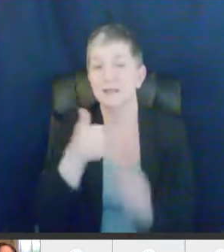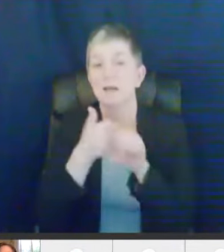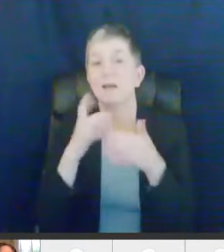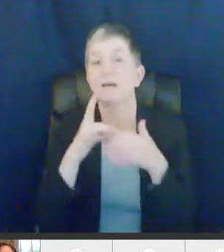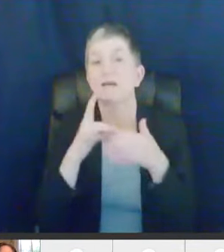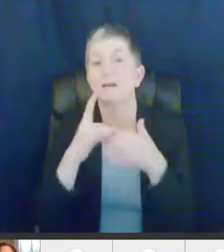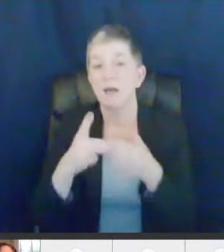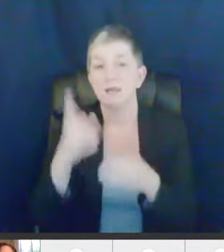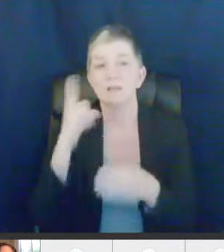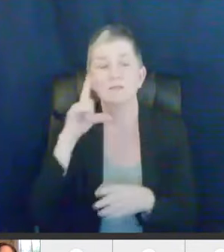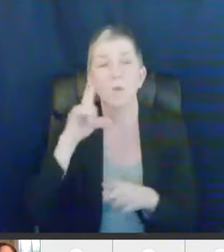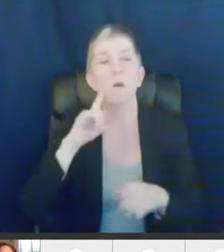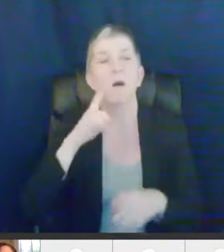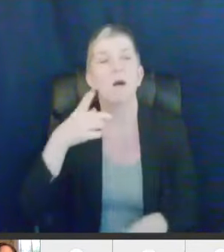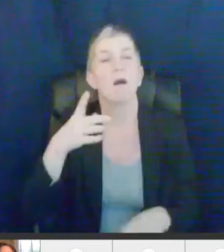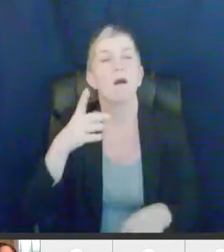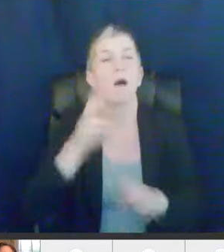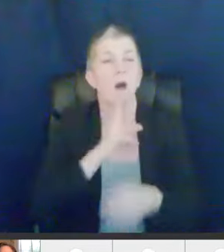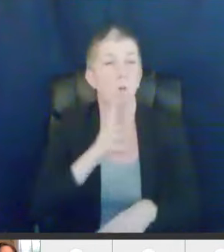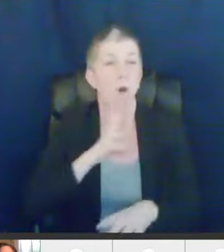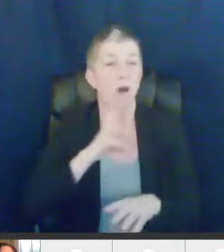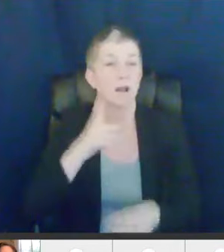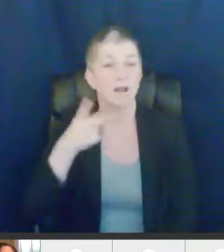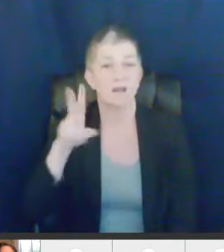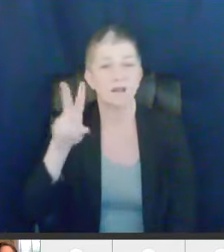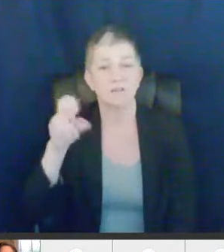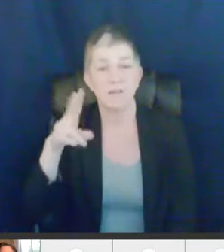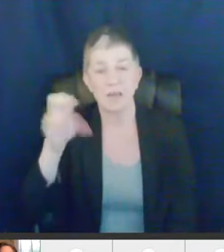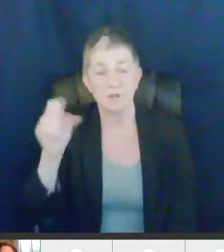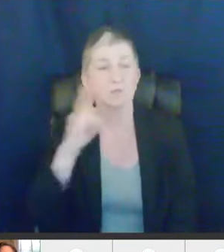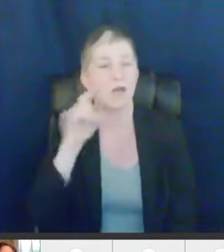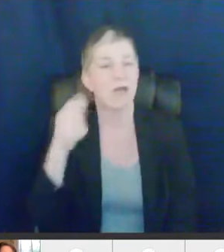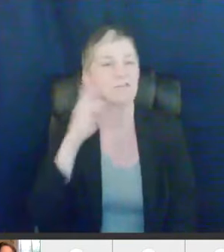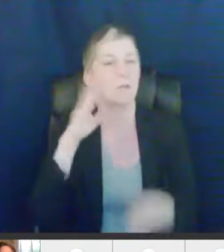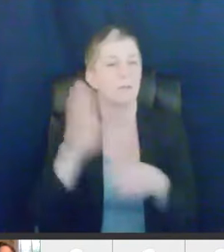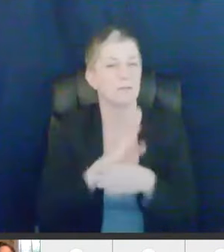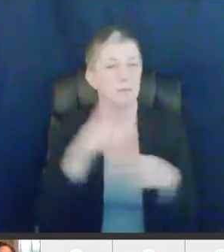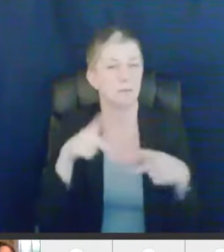governor's guidance for businesses permitted to operate during the covid 19